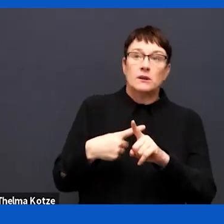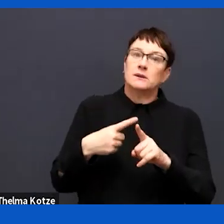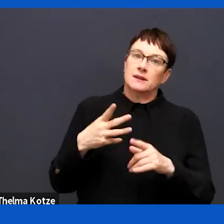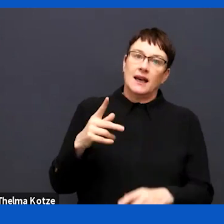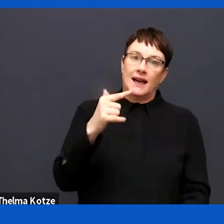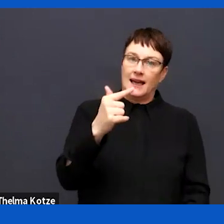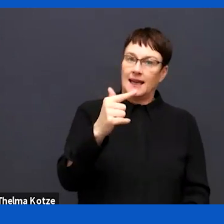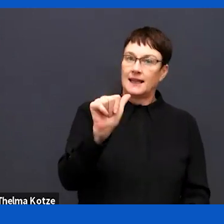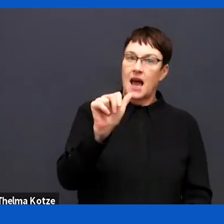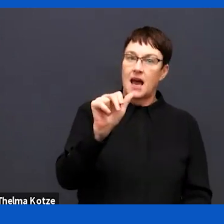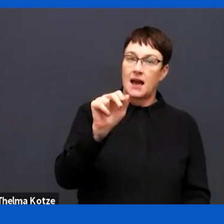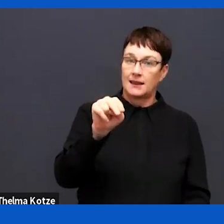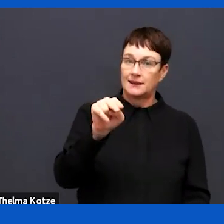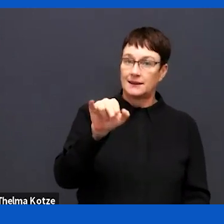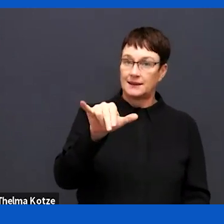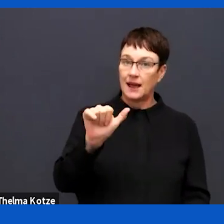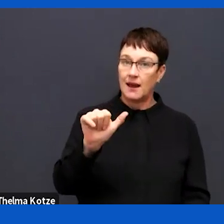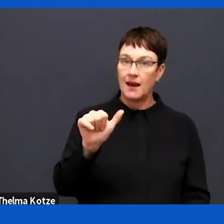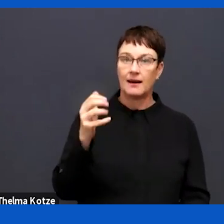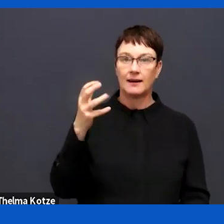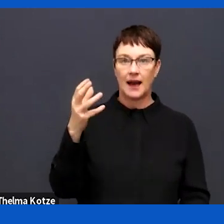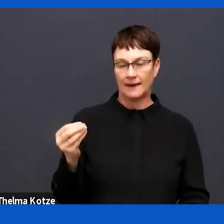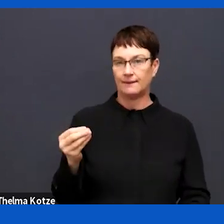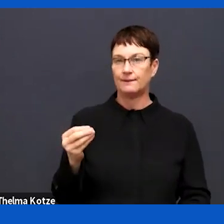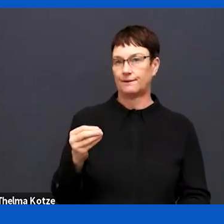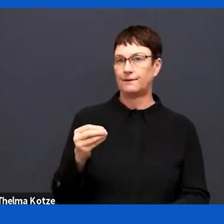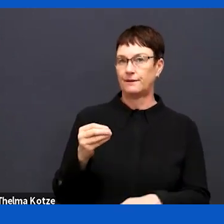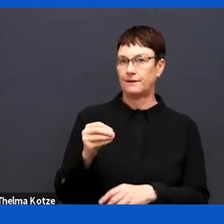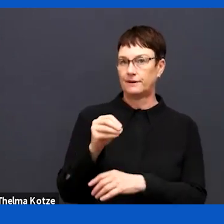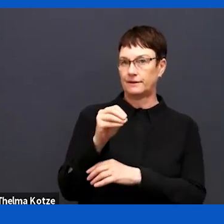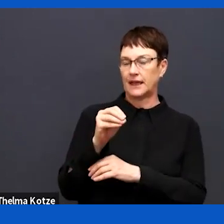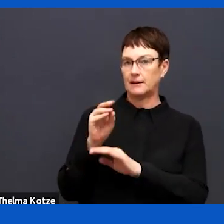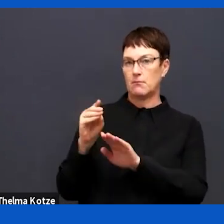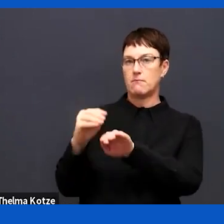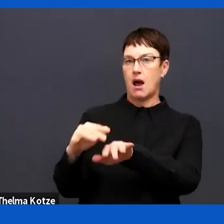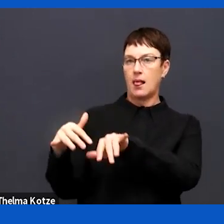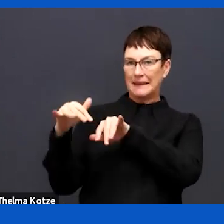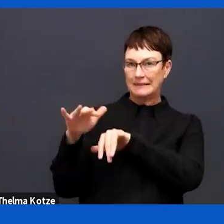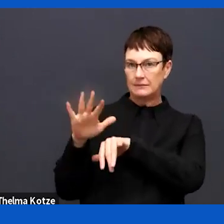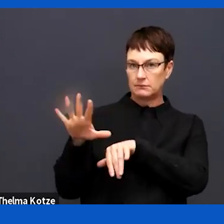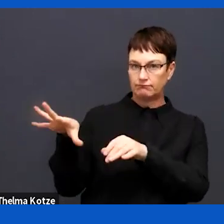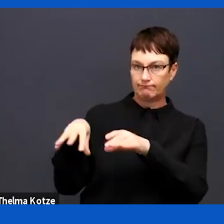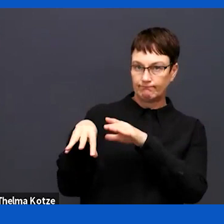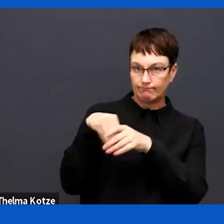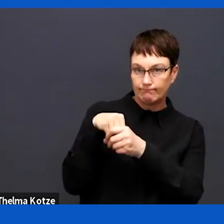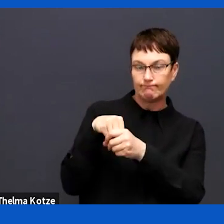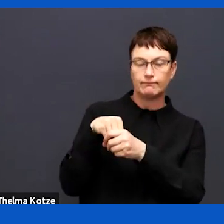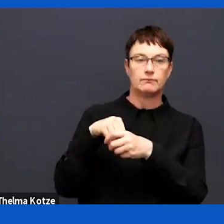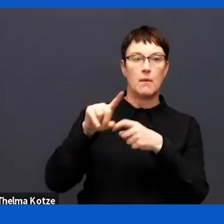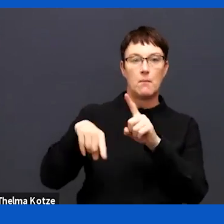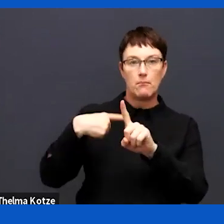hats at the same time. I think sometimes in the overlay, the users have not been that present,